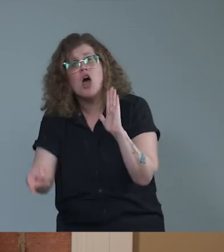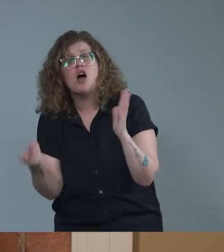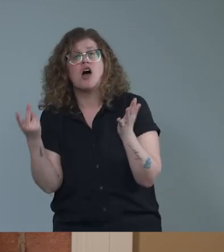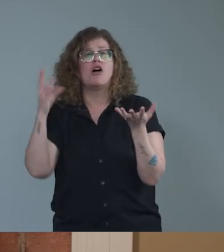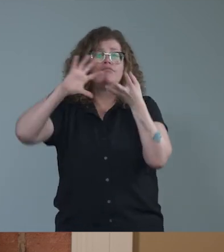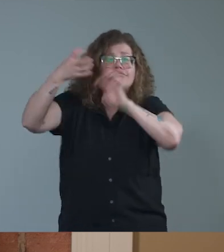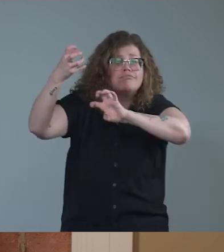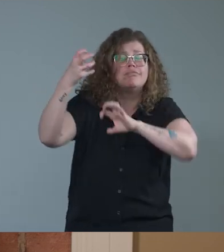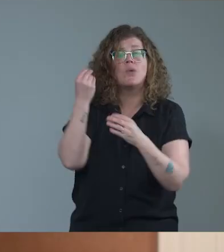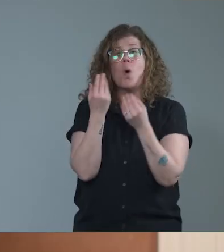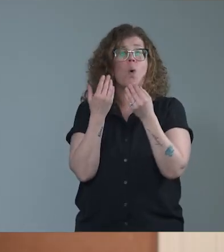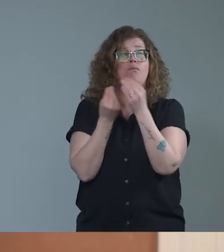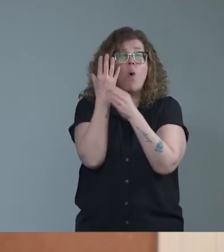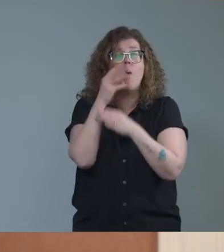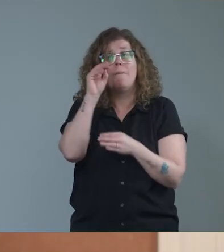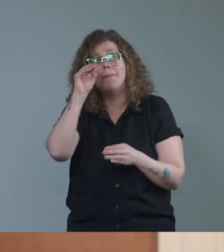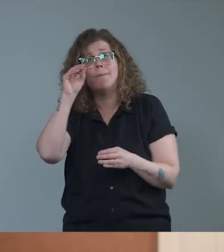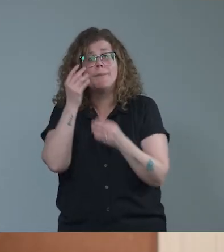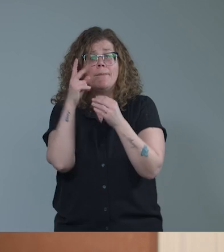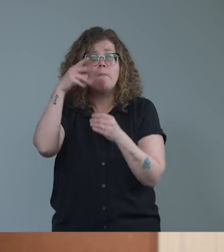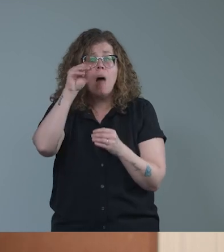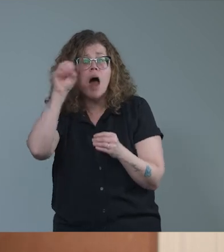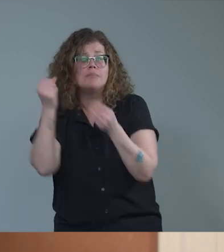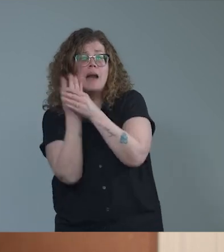than when we began. Environmental impact might include paint